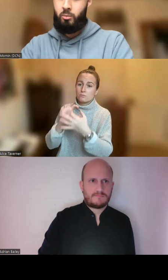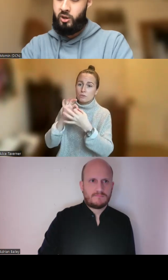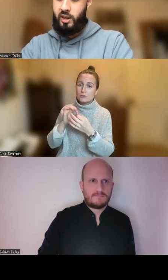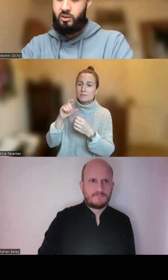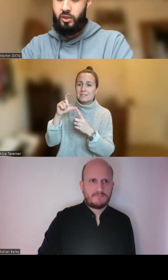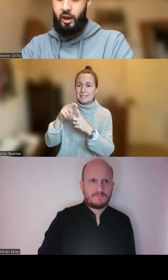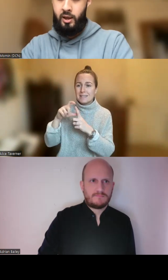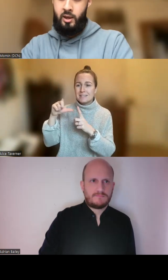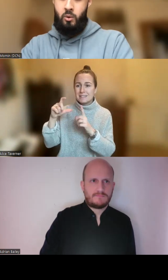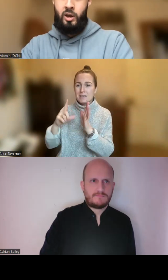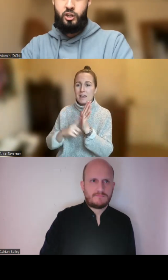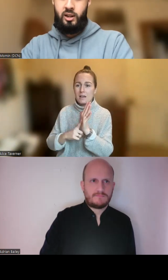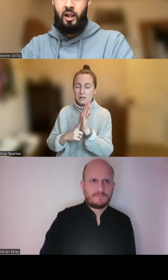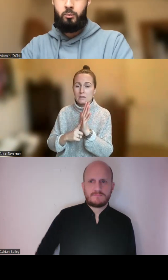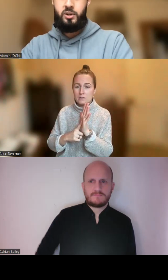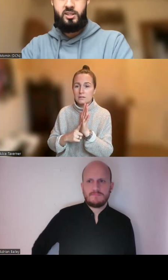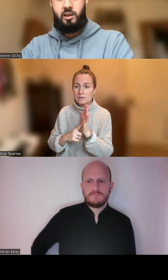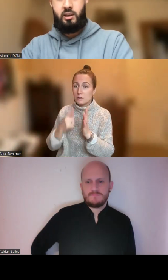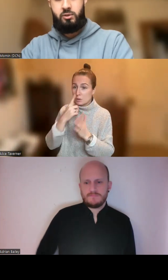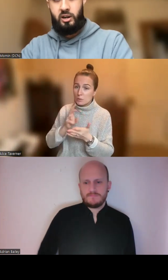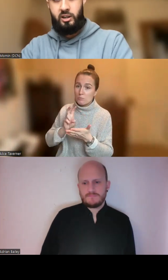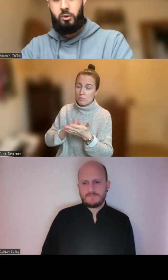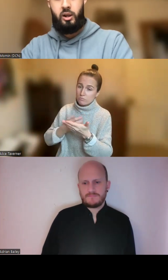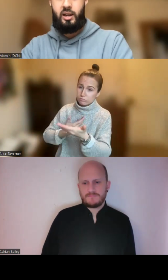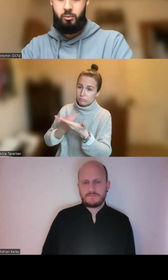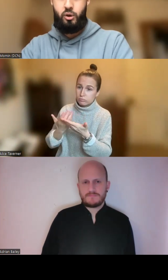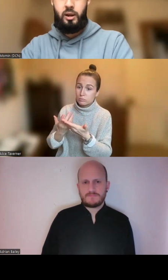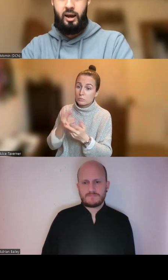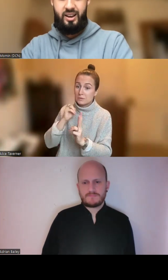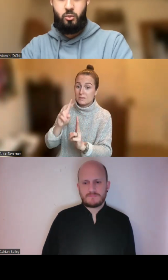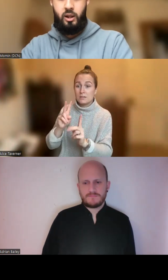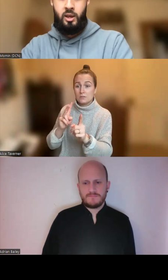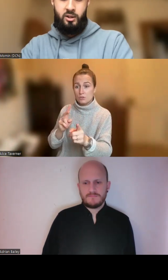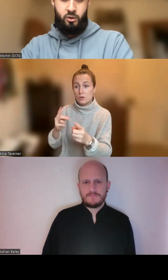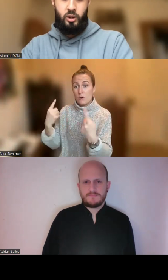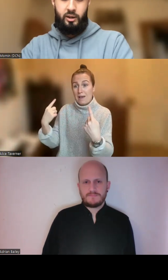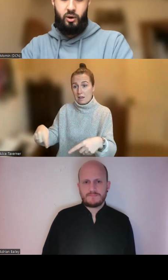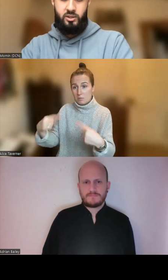and you can book a case with her where she'll help to see if you're eligible and help you apply as well to Google Ad Grants.